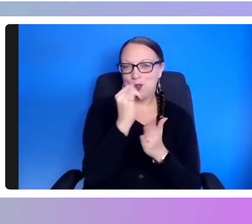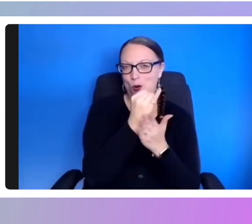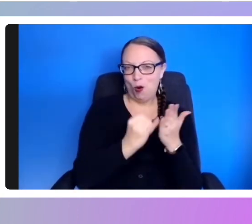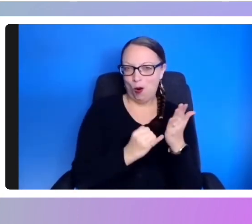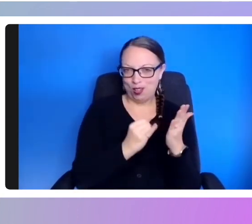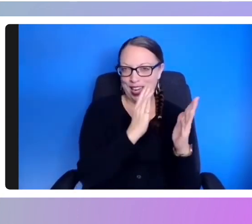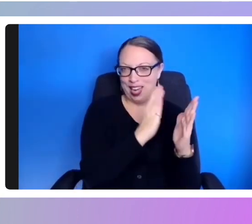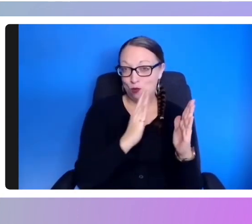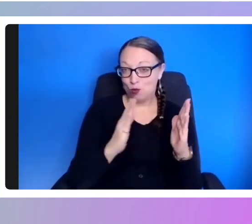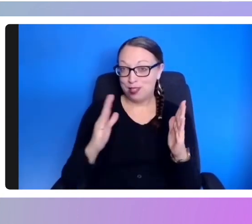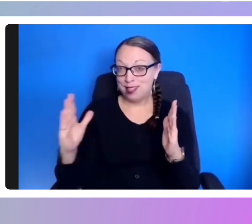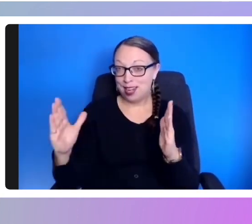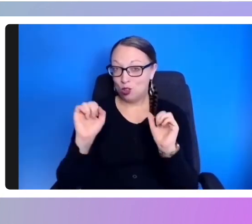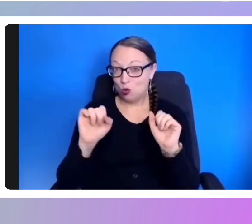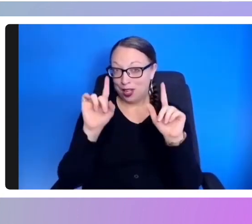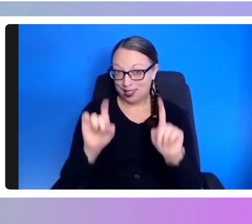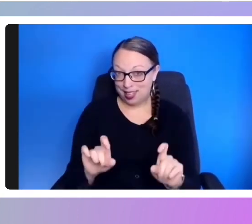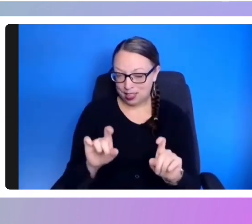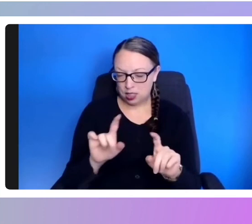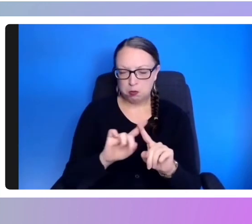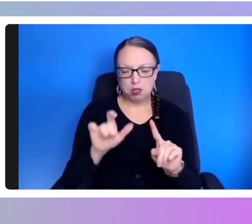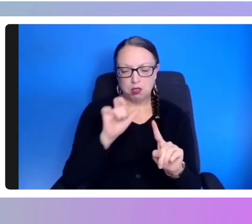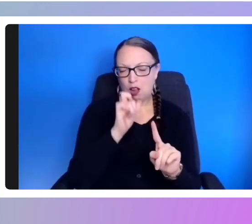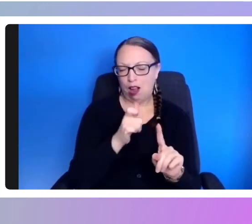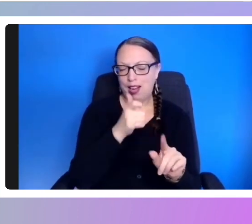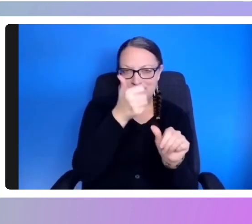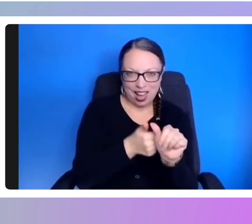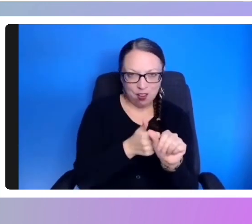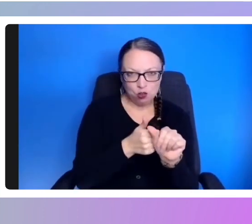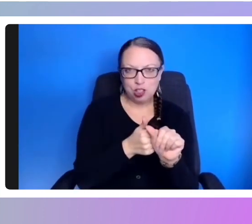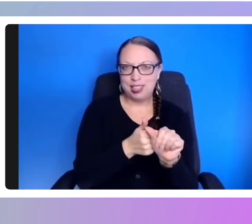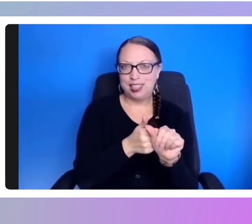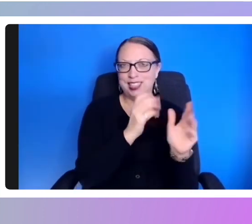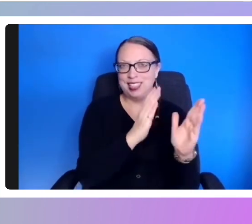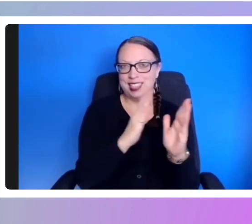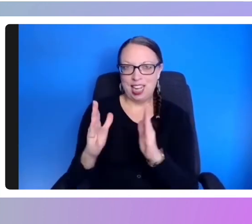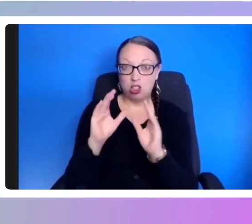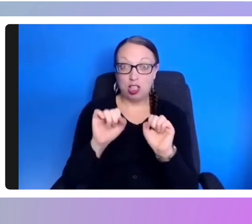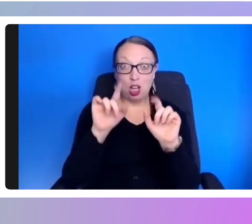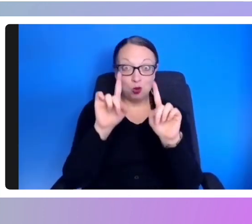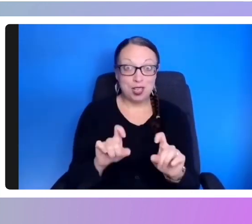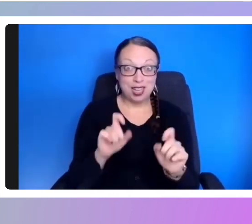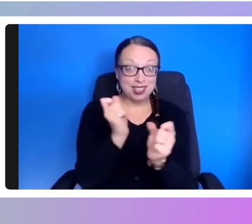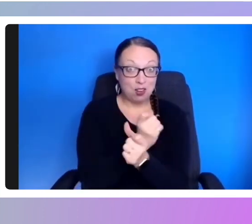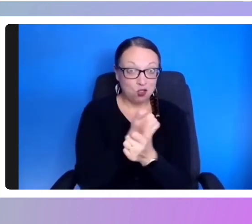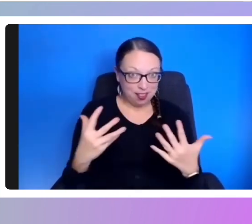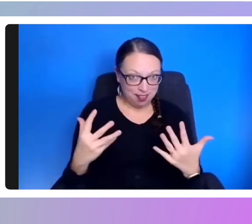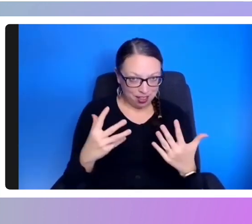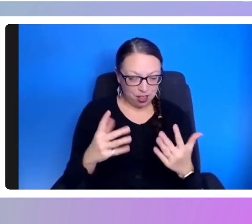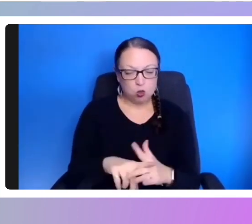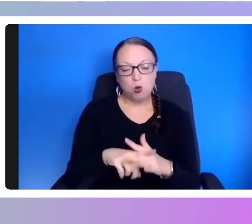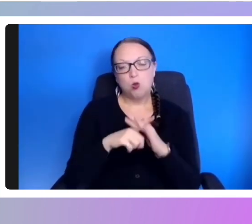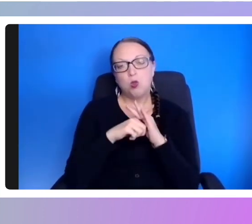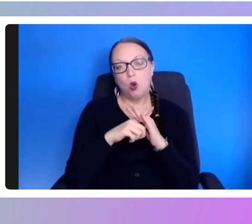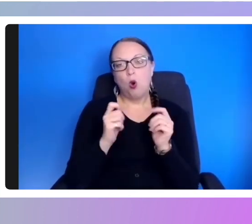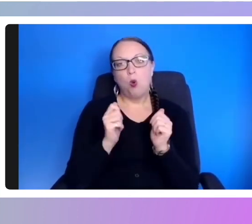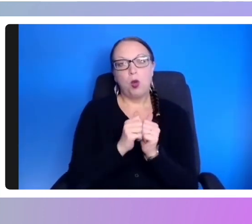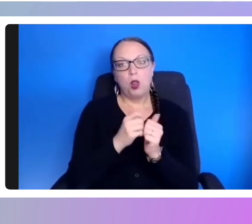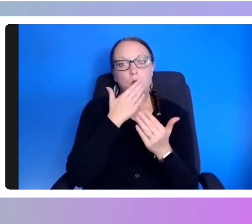you can test something but not at every stage can you test everything, so just starting with some realistic expectations of a non-functional prototype